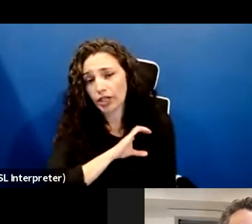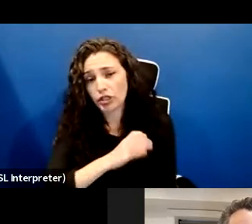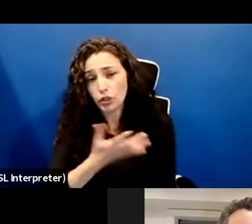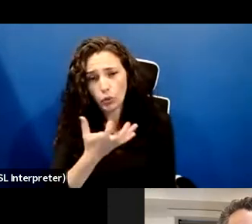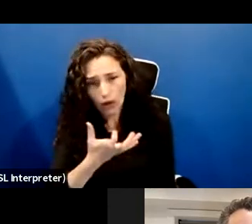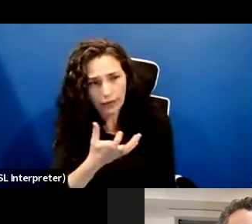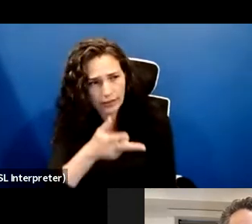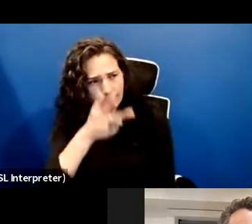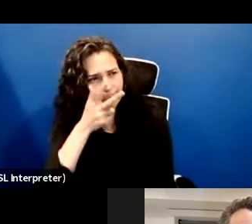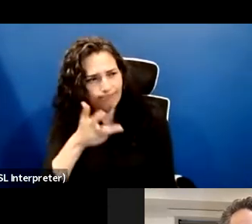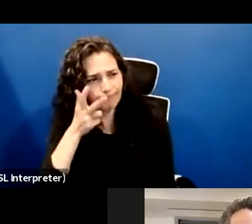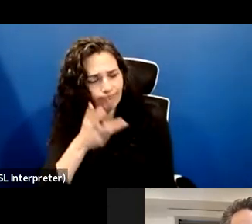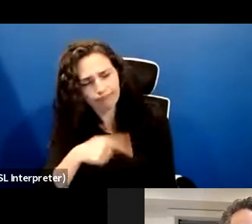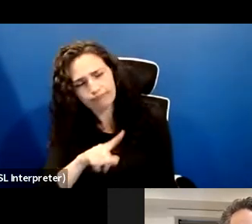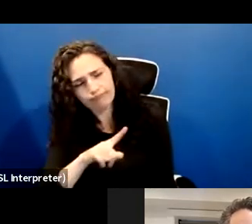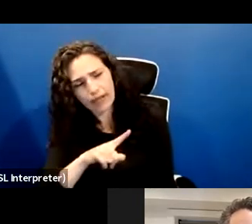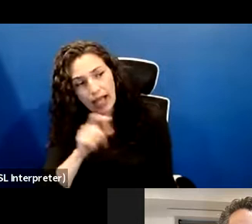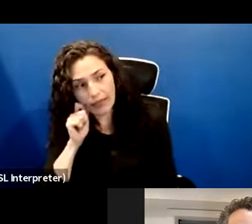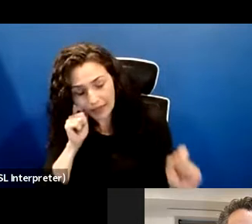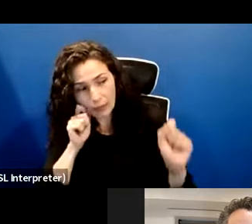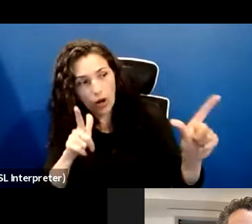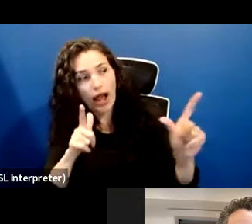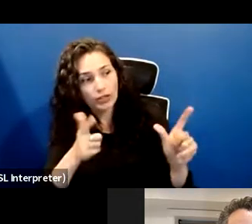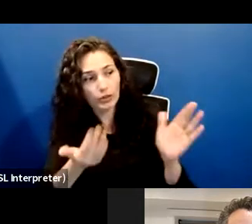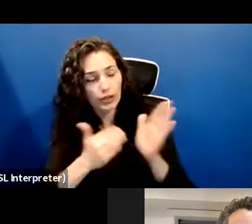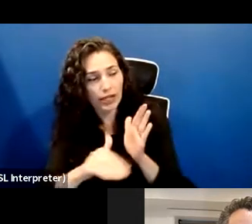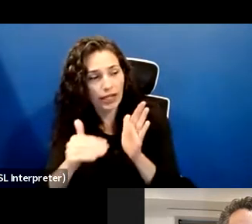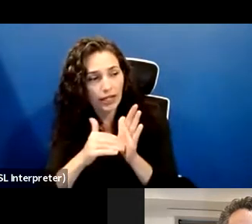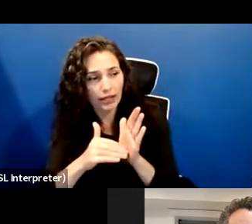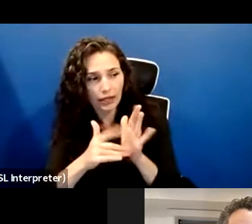you they surprise you all the time. They're super insightful.